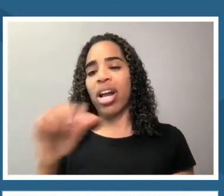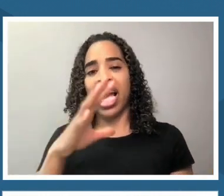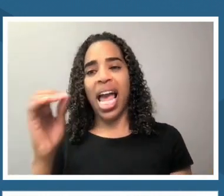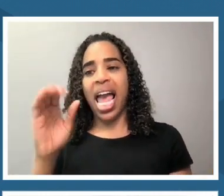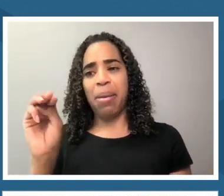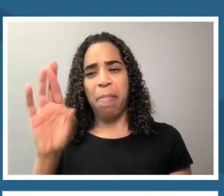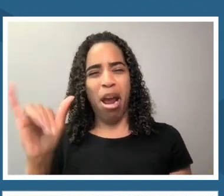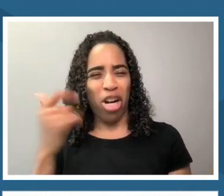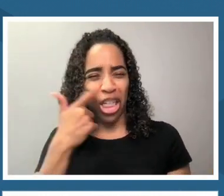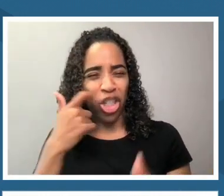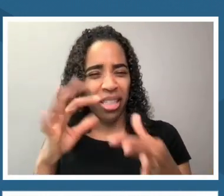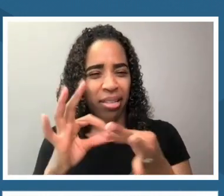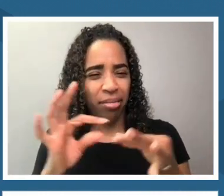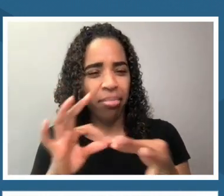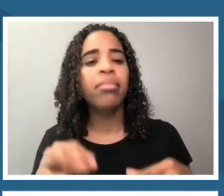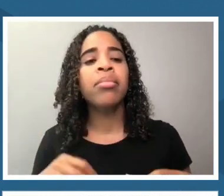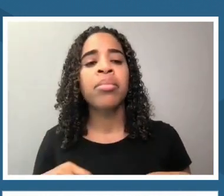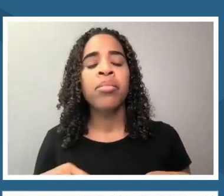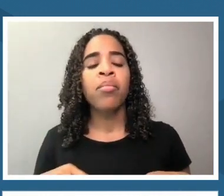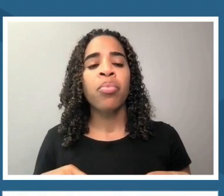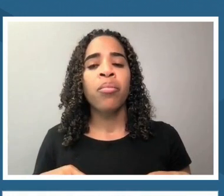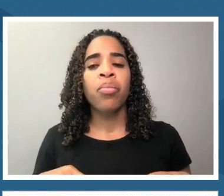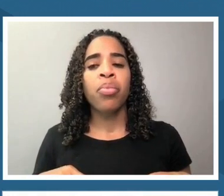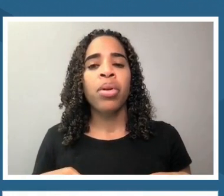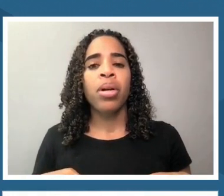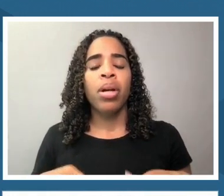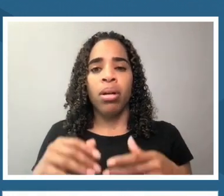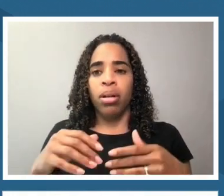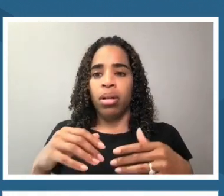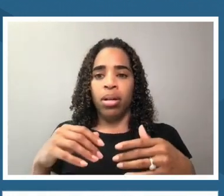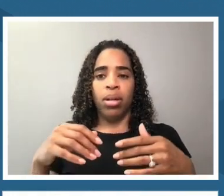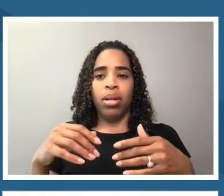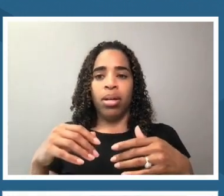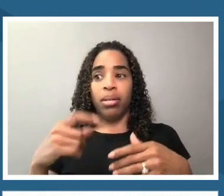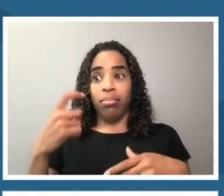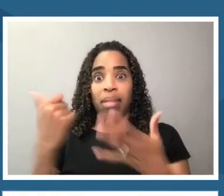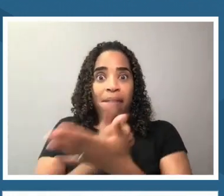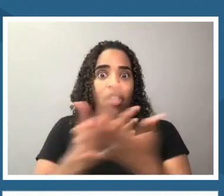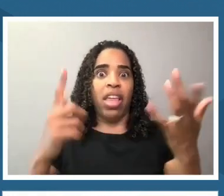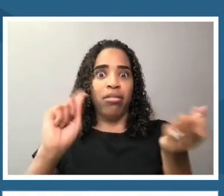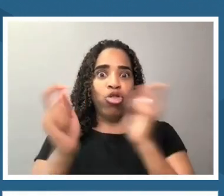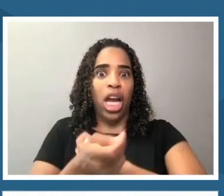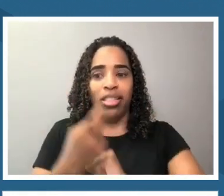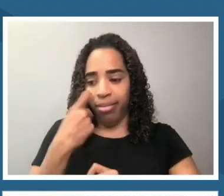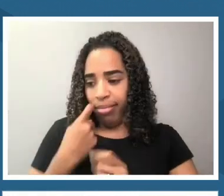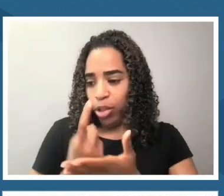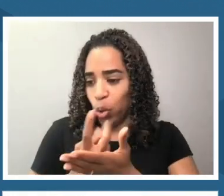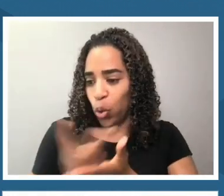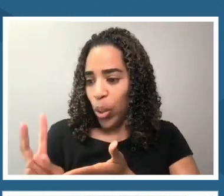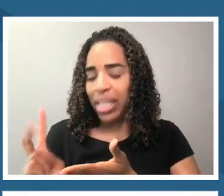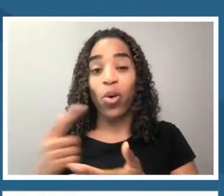um things changed two weeks ago uh you know i've been working on this